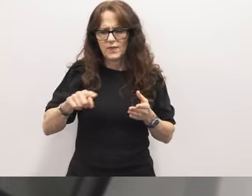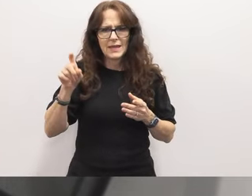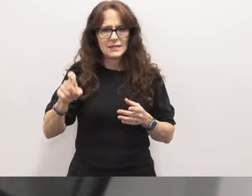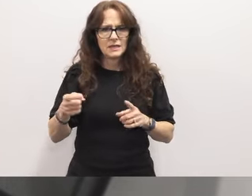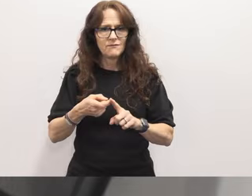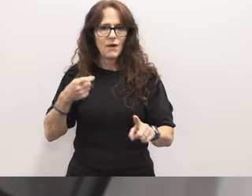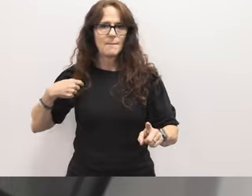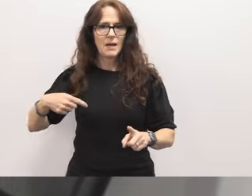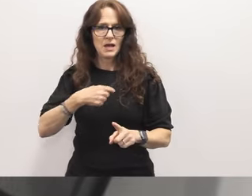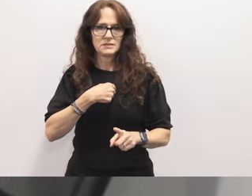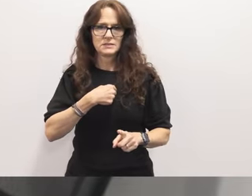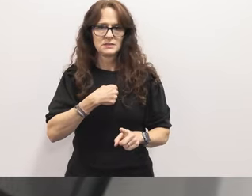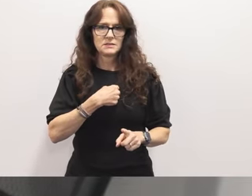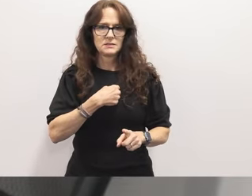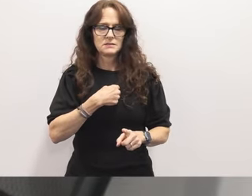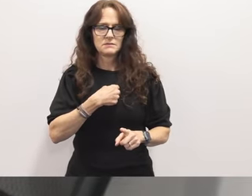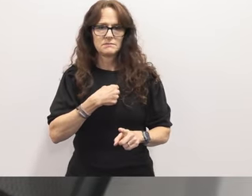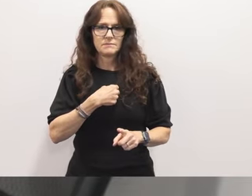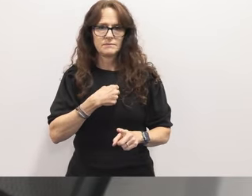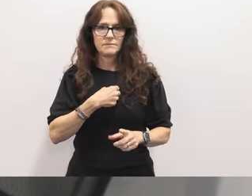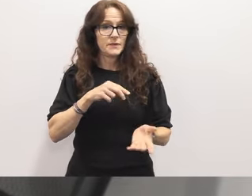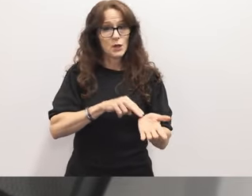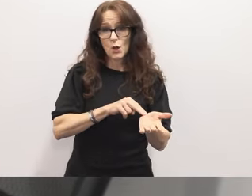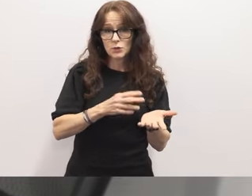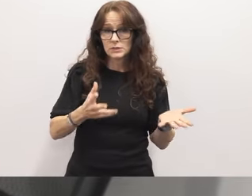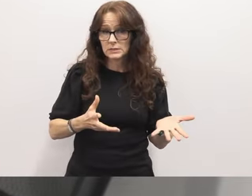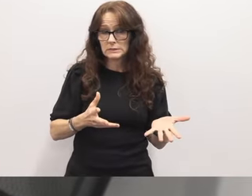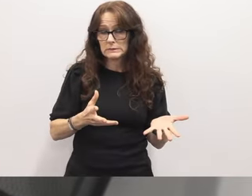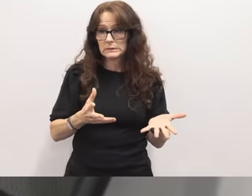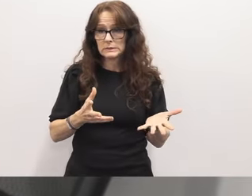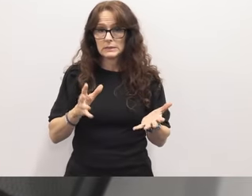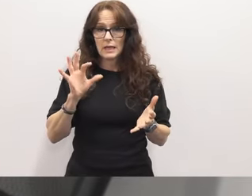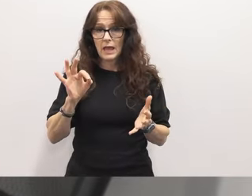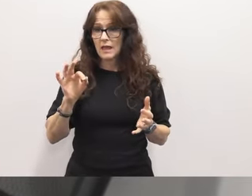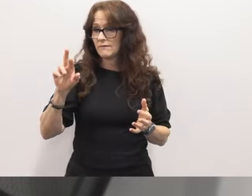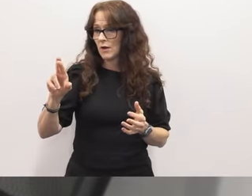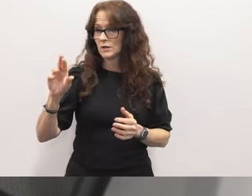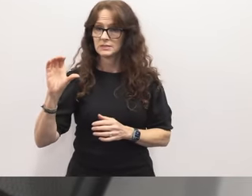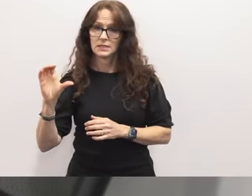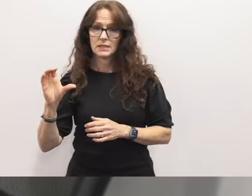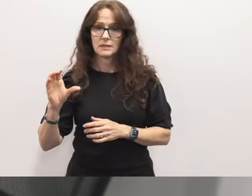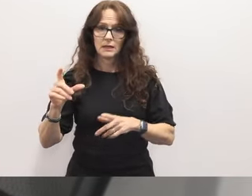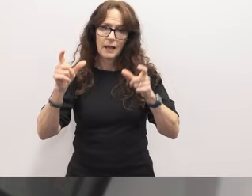Do they need the nurse? Do they need the FRC? Do they need glasses?